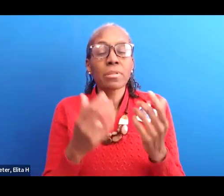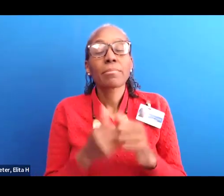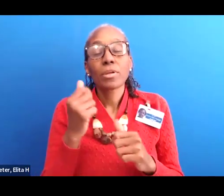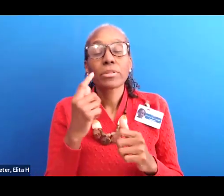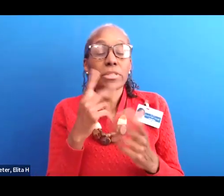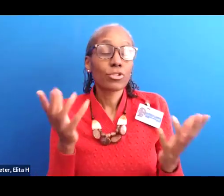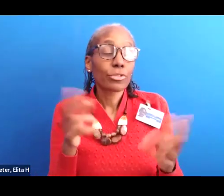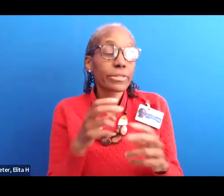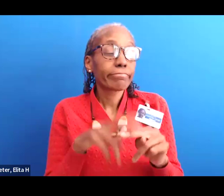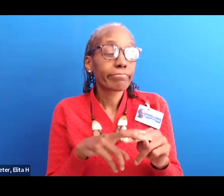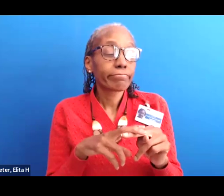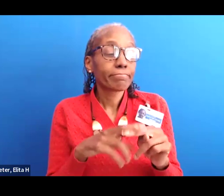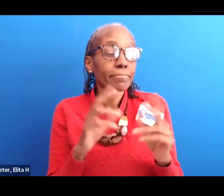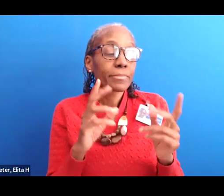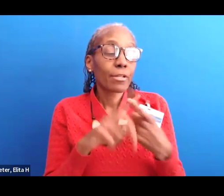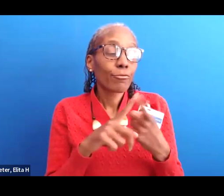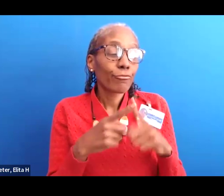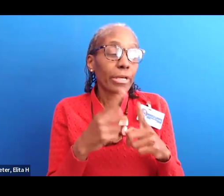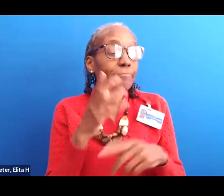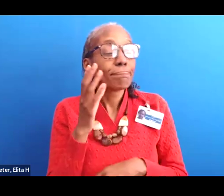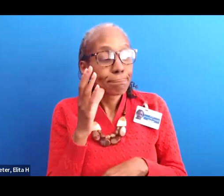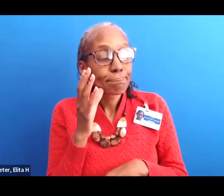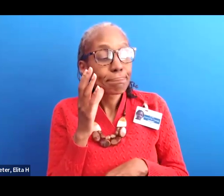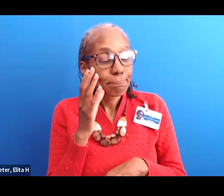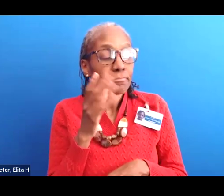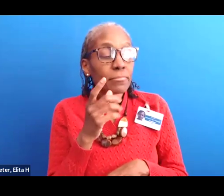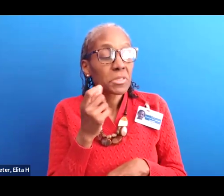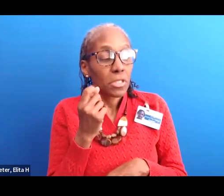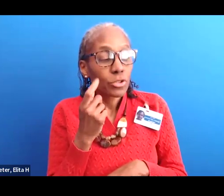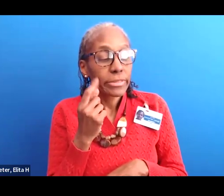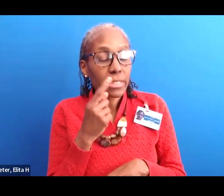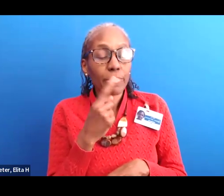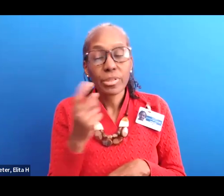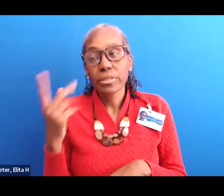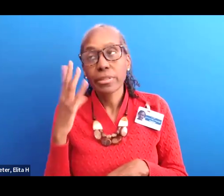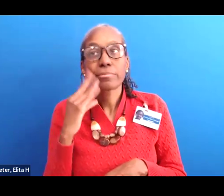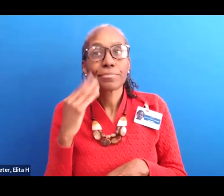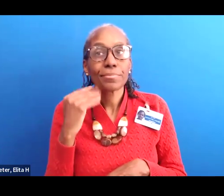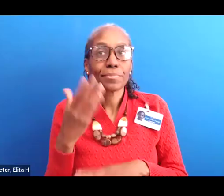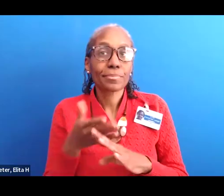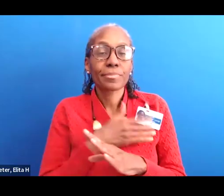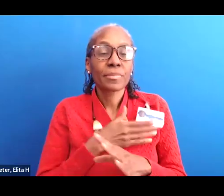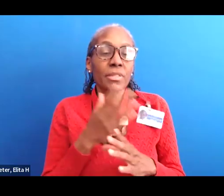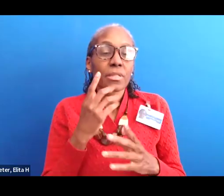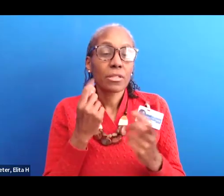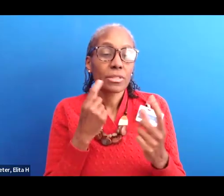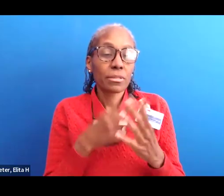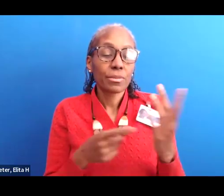just be your pal and listen to you and understand because they've been through it and they'll understand what's going on.